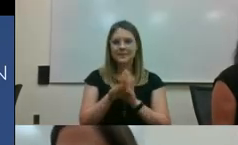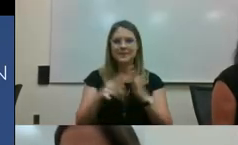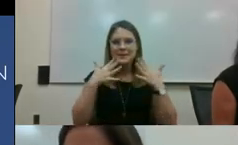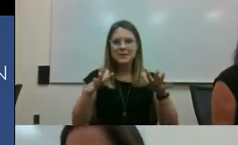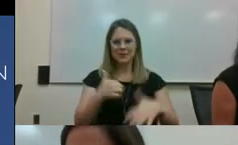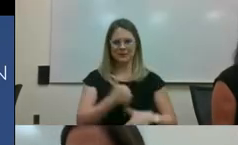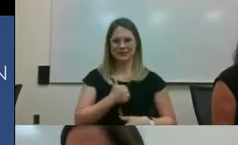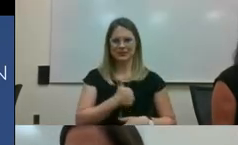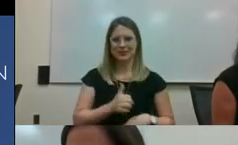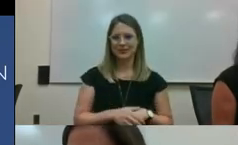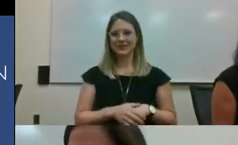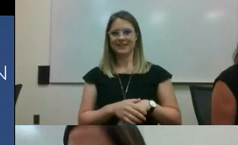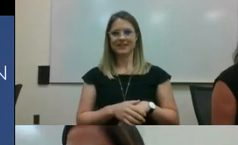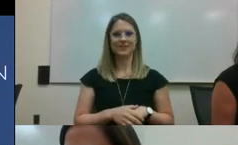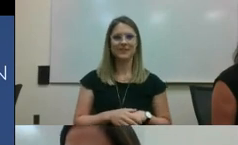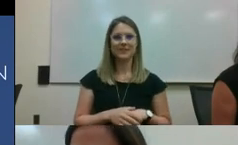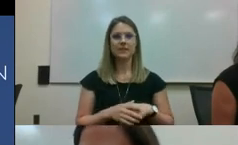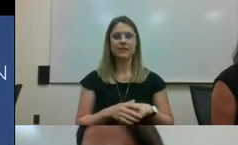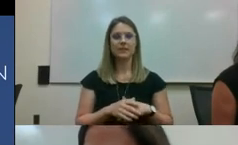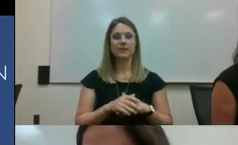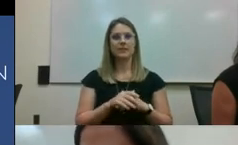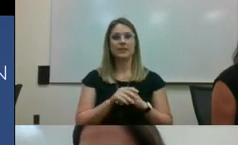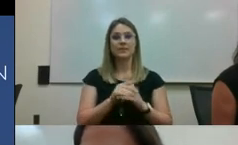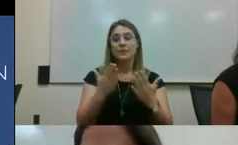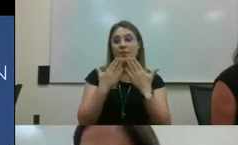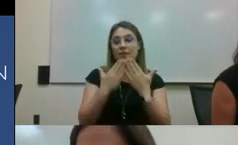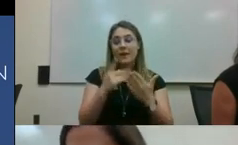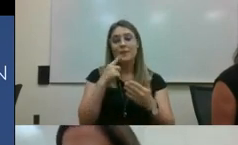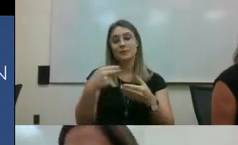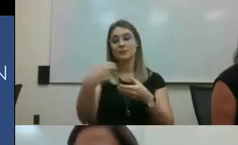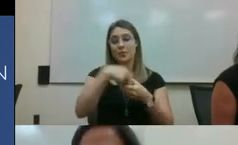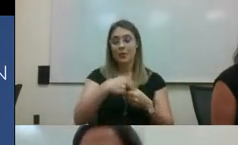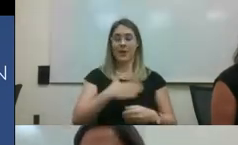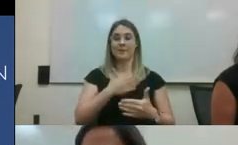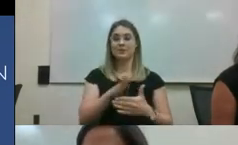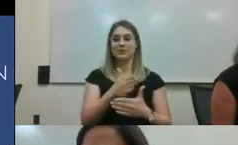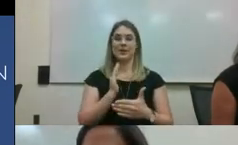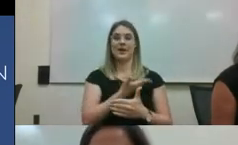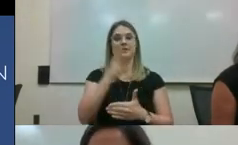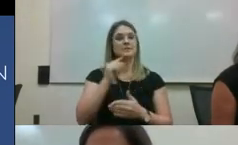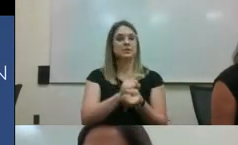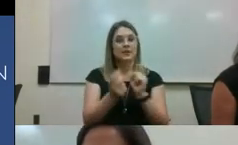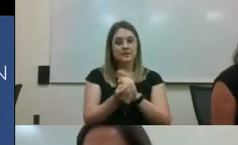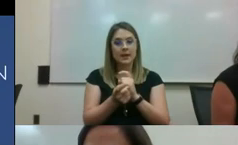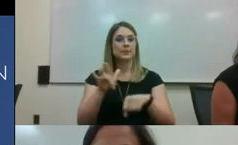Sorry about that background feed. We are pleased to have you here and to share our experience in Adapting the Early Grade Reading Assessment